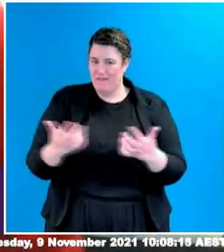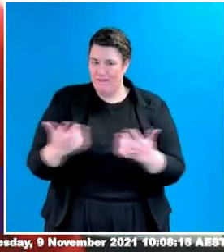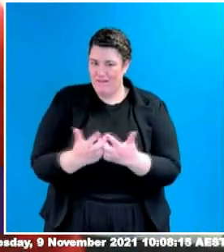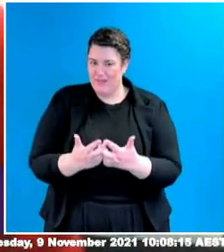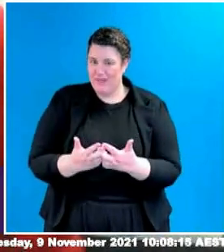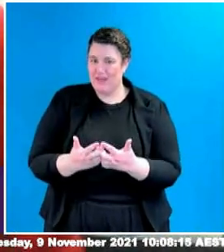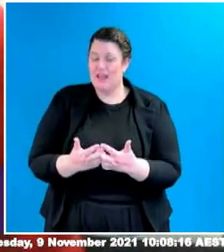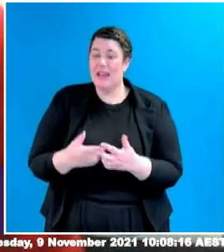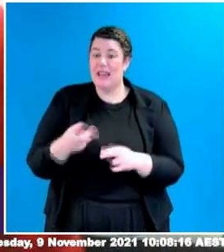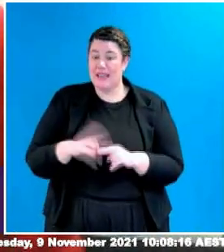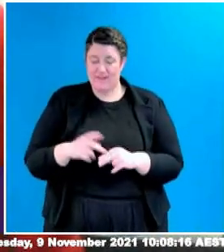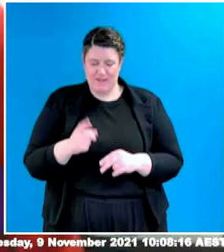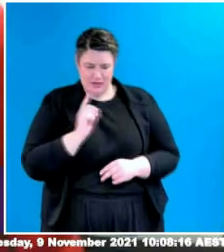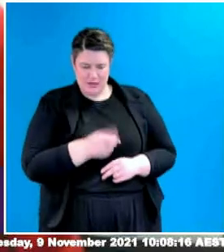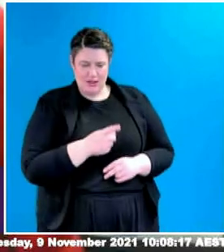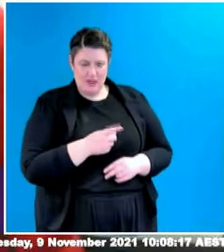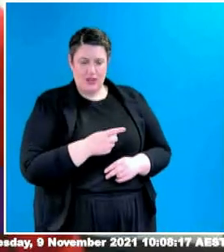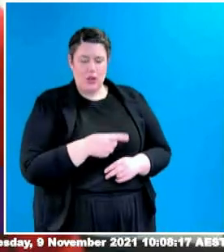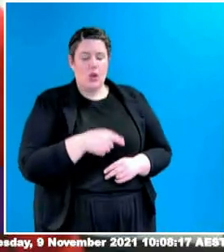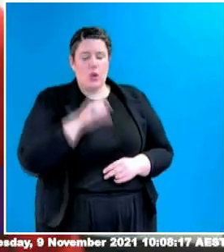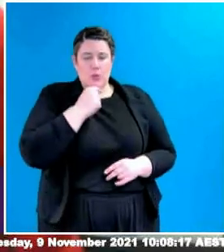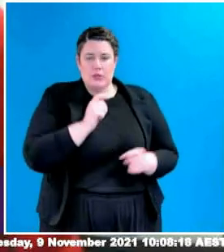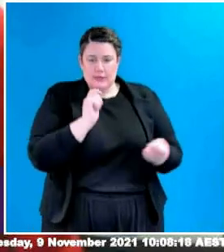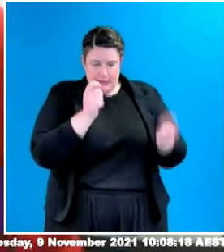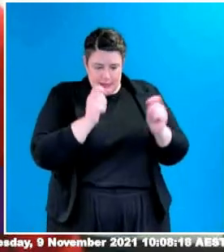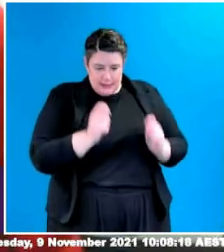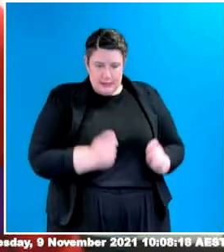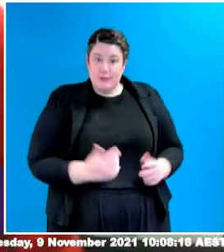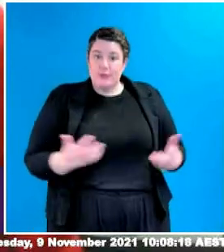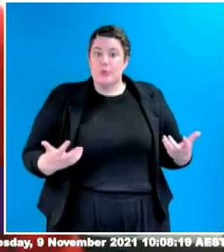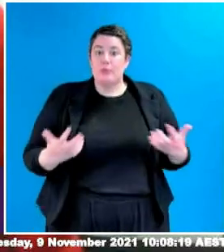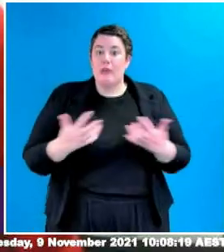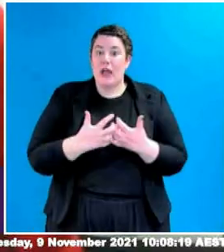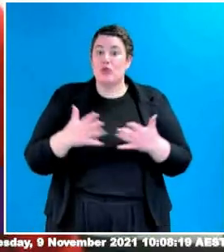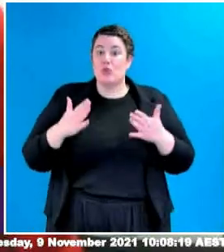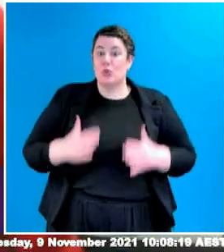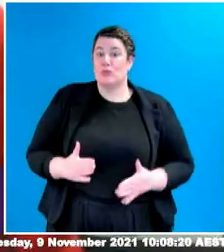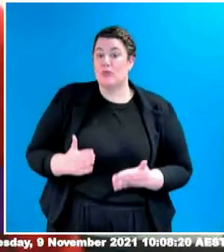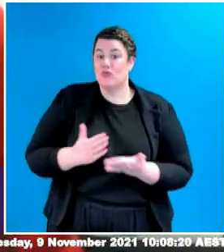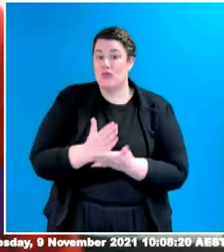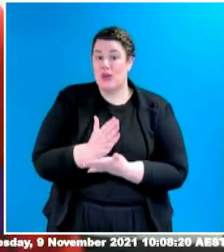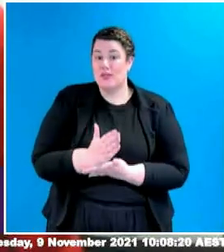under when they knew that assessment may be missing, if they didn't take the